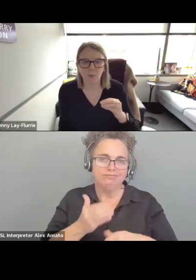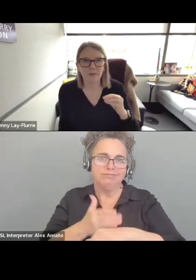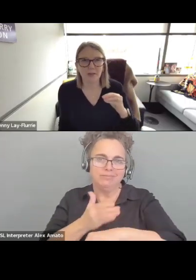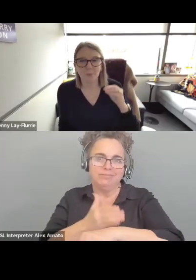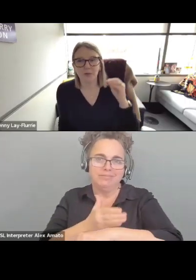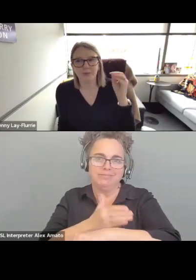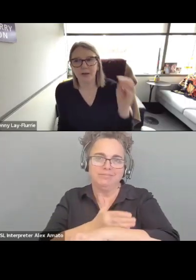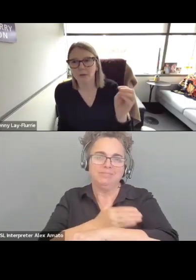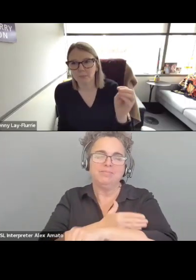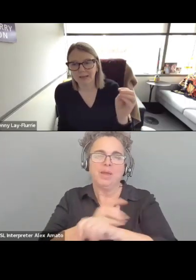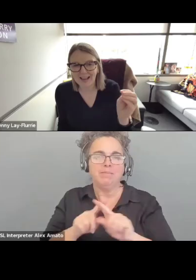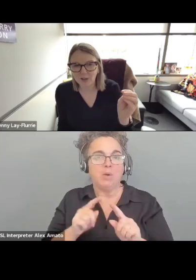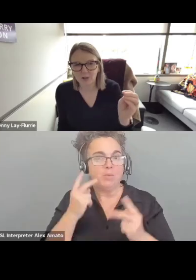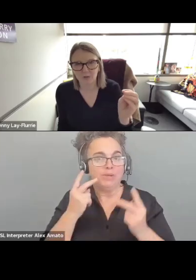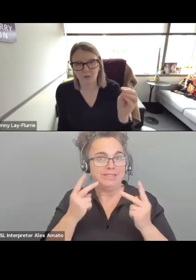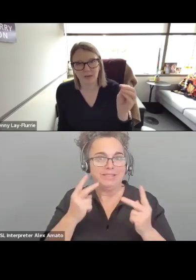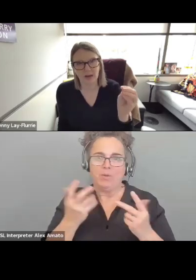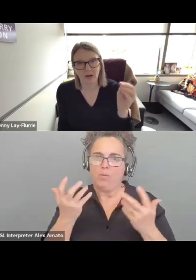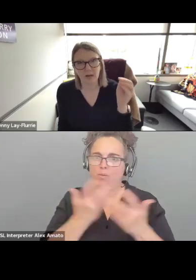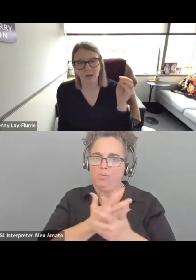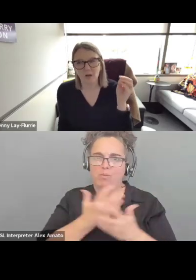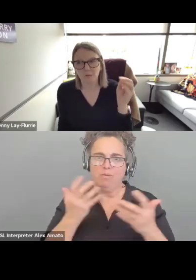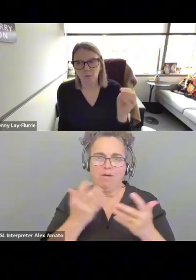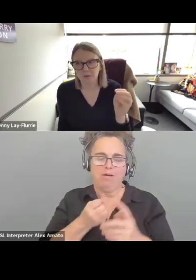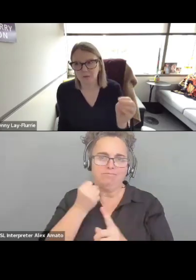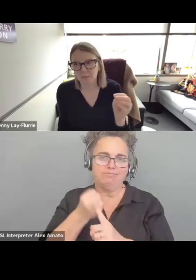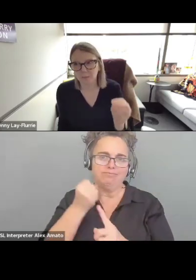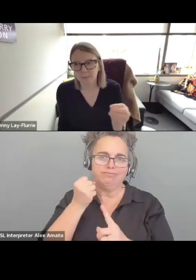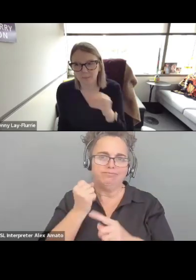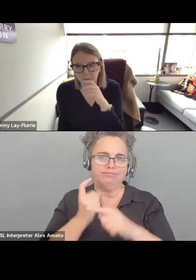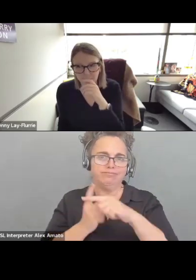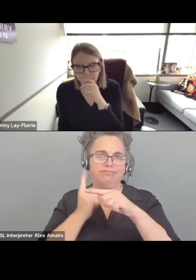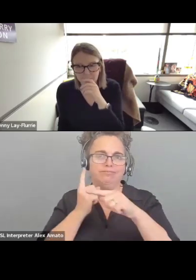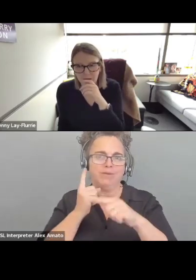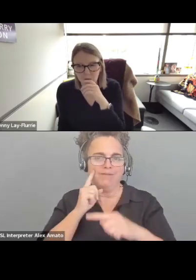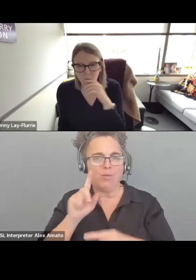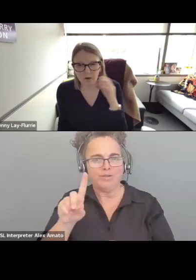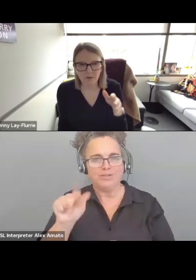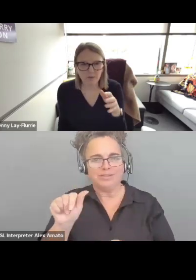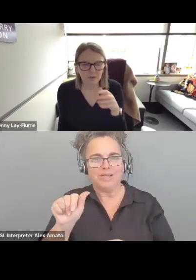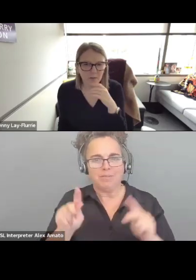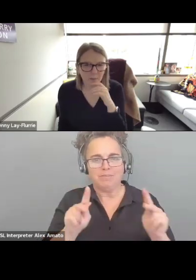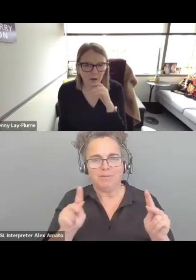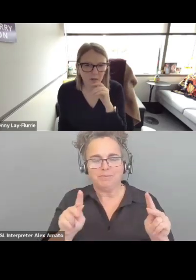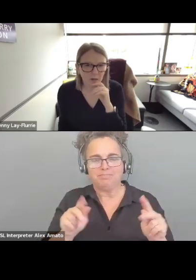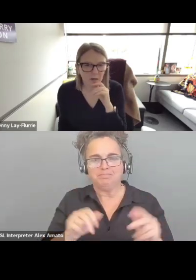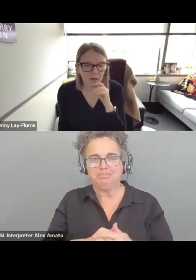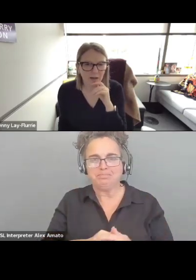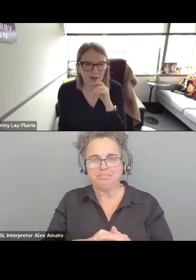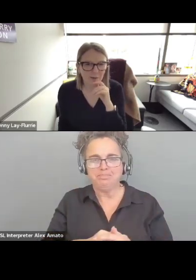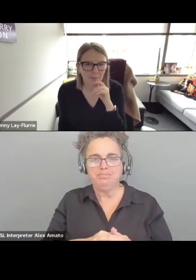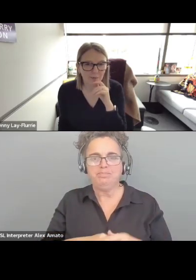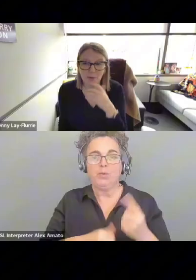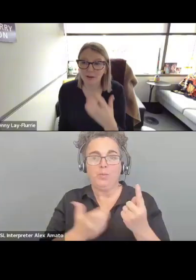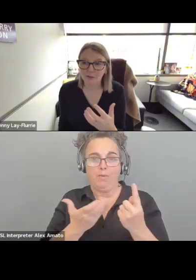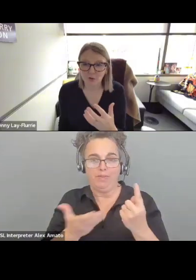where we are seeing profound implications of AI for disabled people. One of those is with a partner that we love